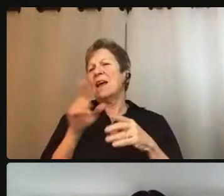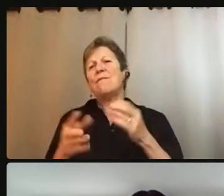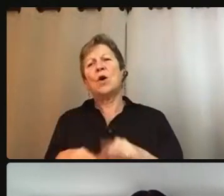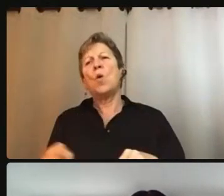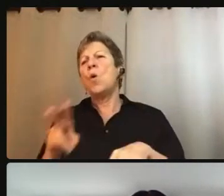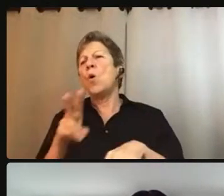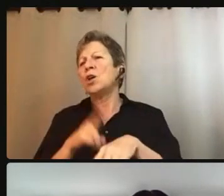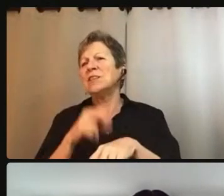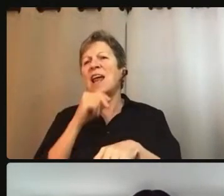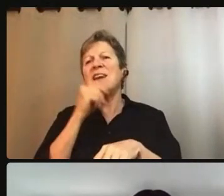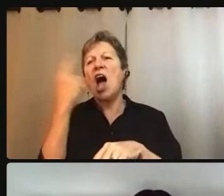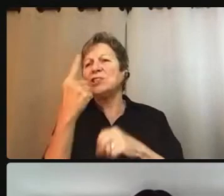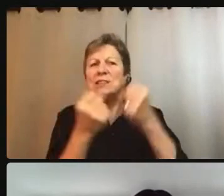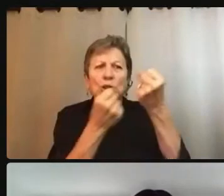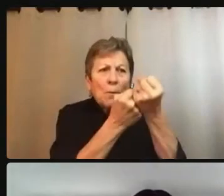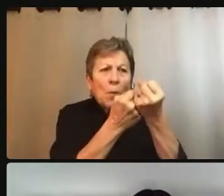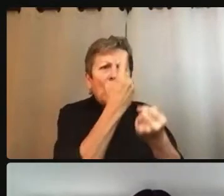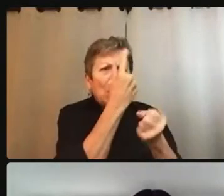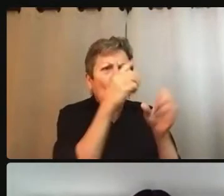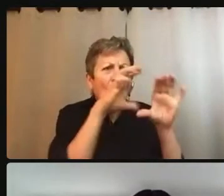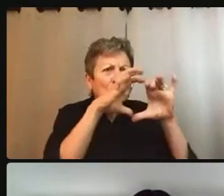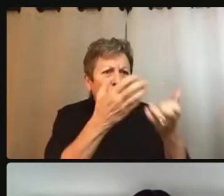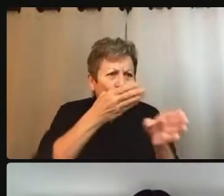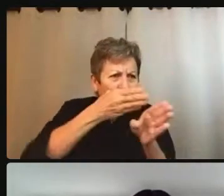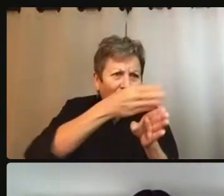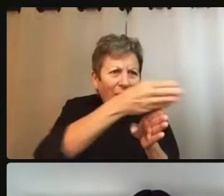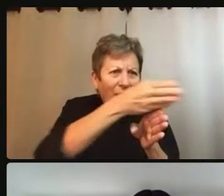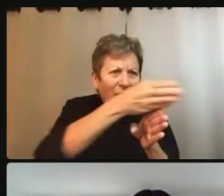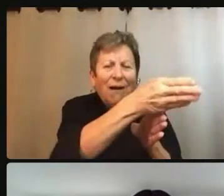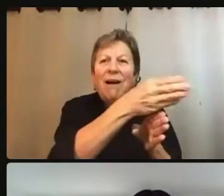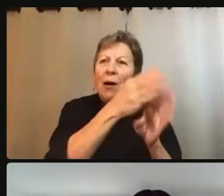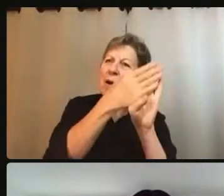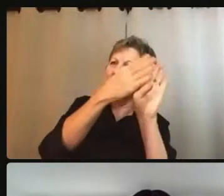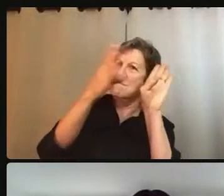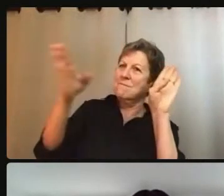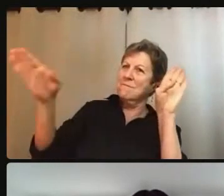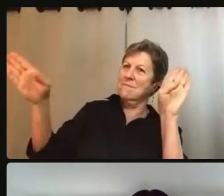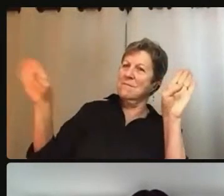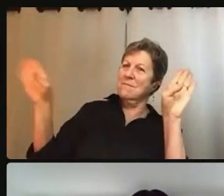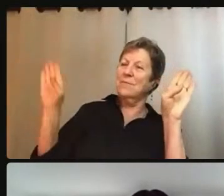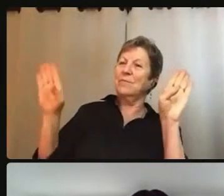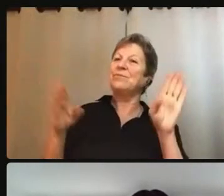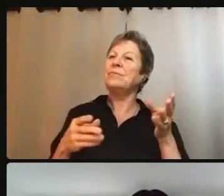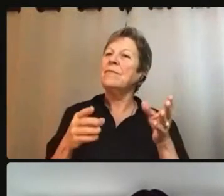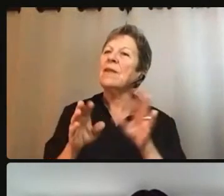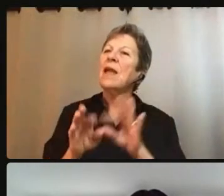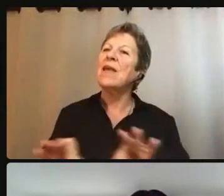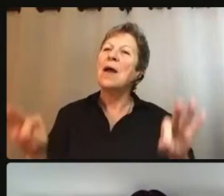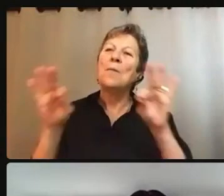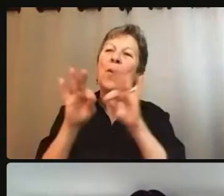REALLY GOOD AT RESEARCHING.